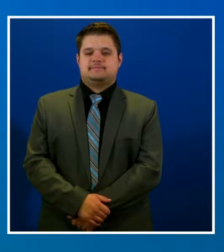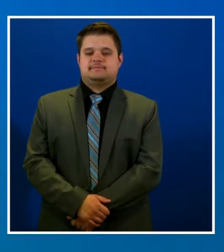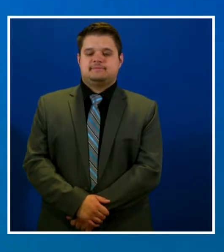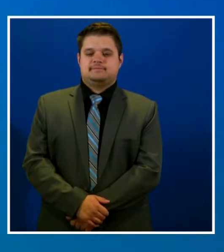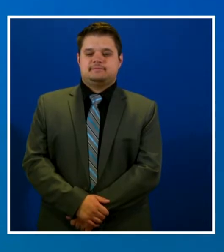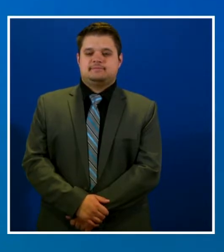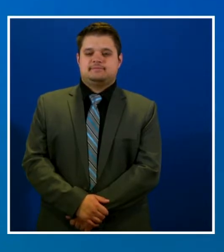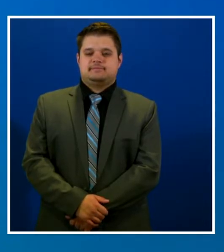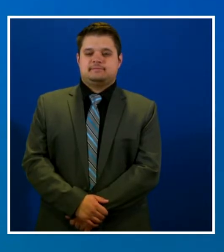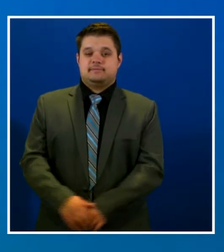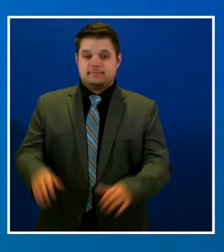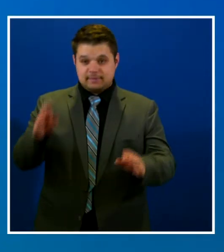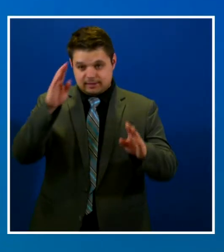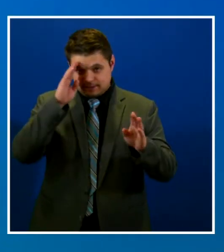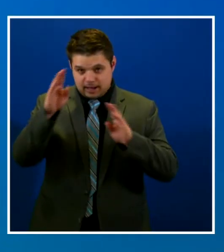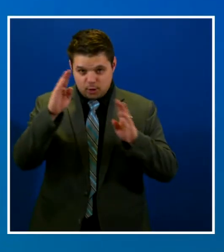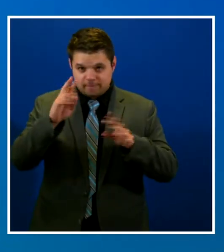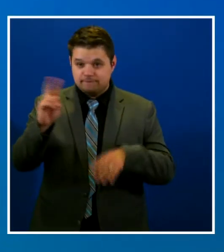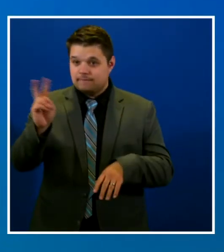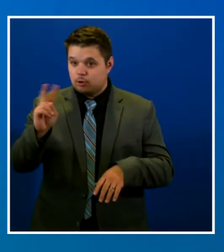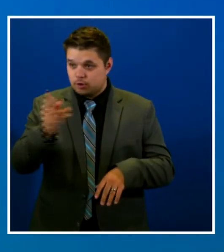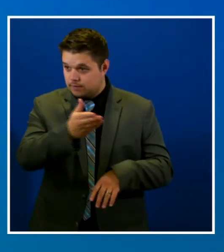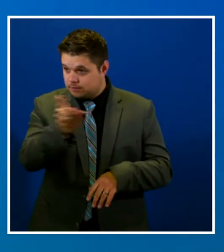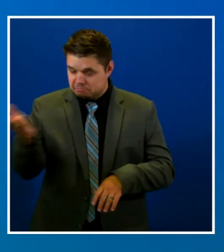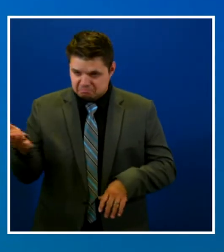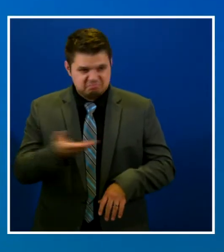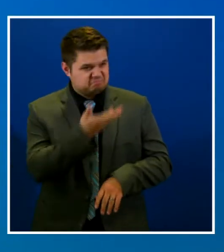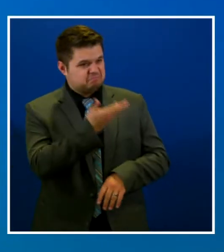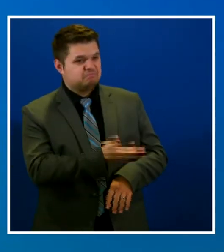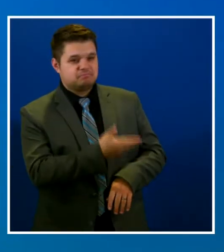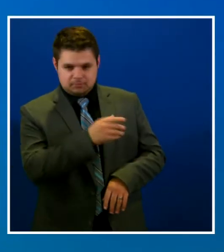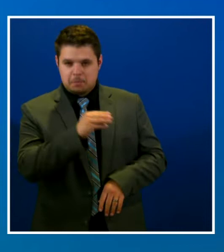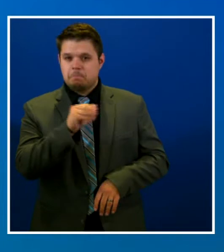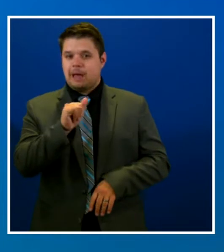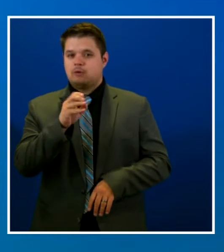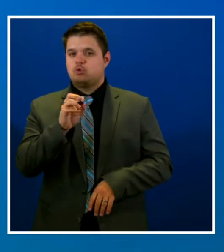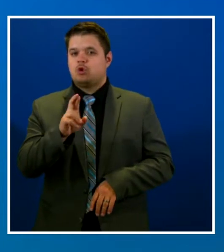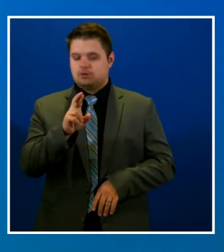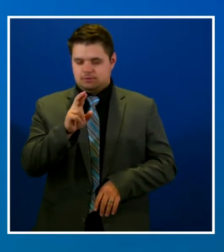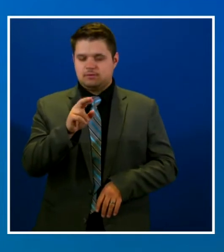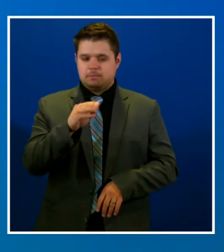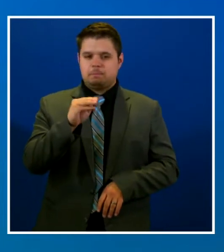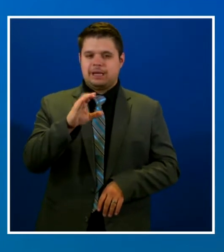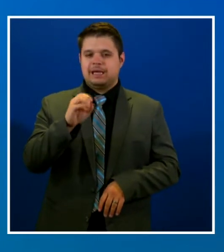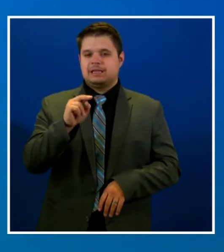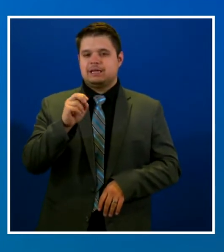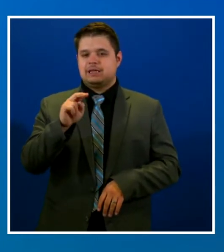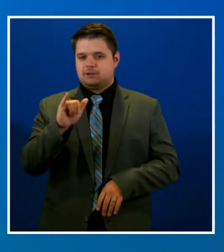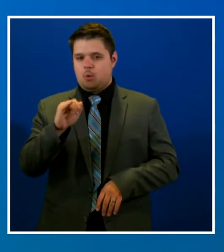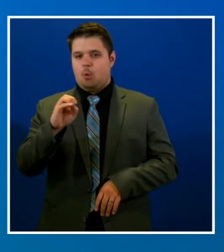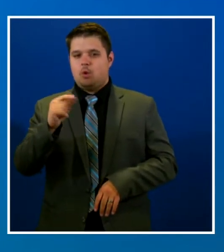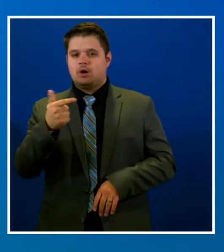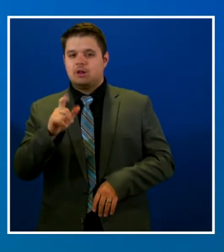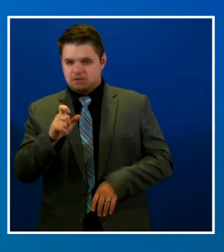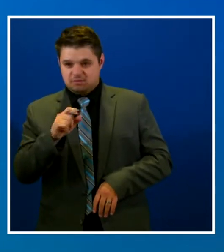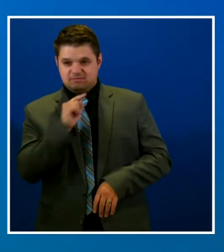Hello, Vancouver. I'm Mayor Anne McEnerny-Ogle Mayor for the City of Vancouver, and today is Friday, March 5th, 2021.